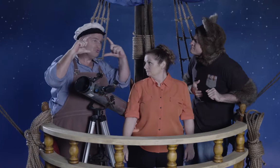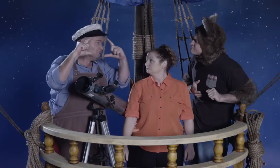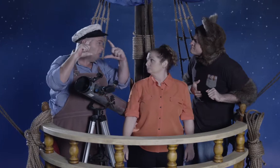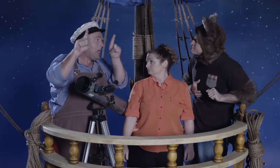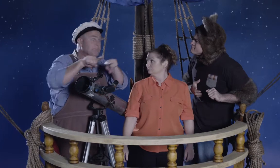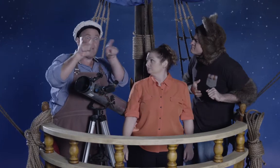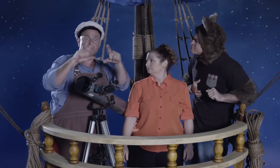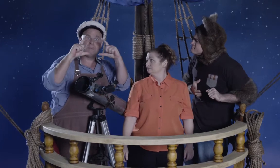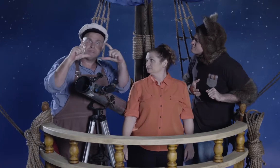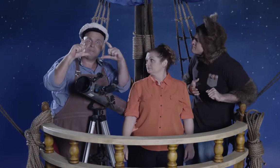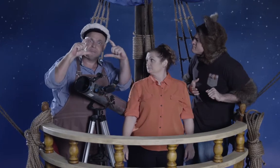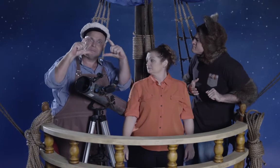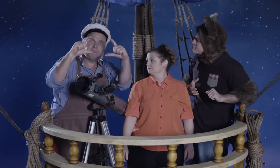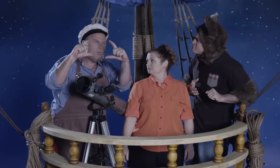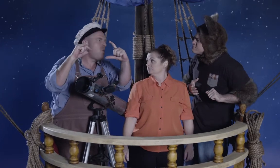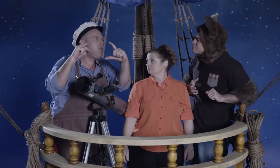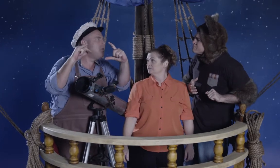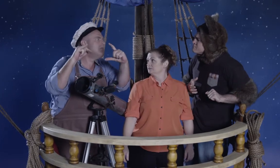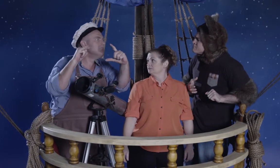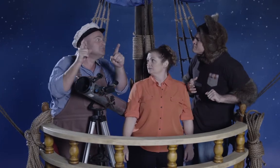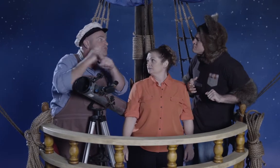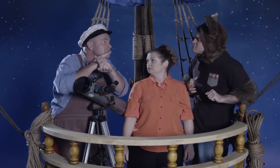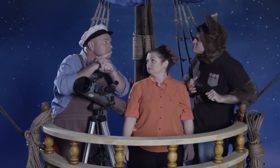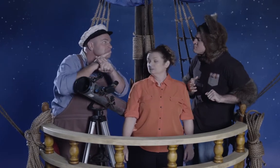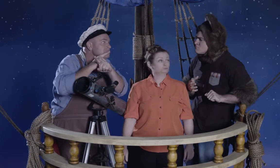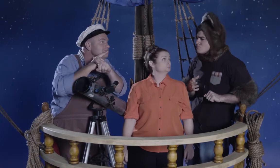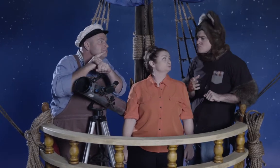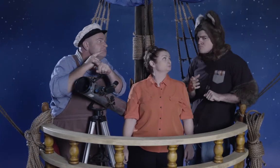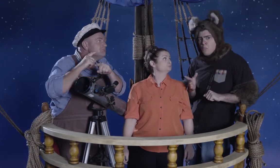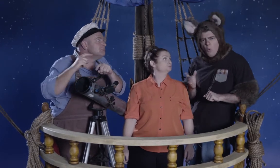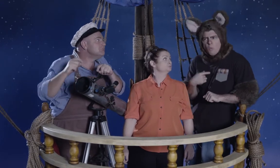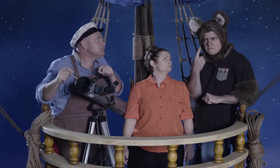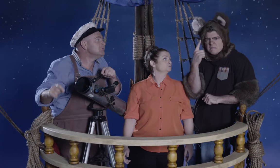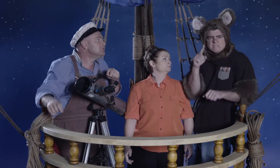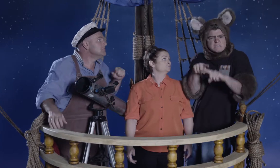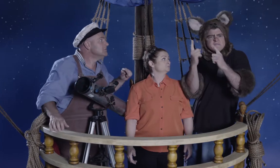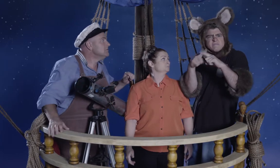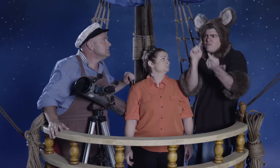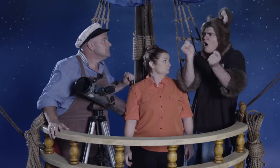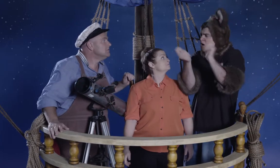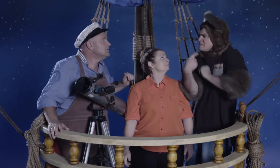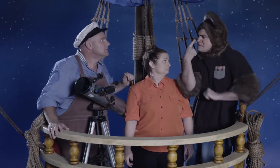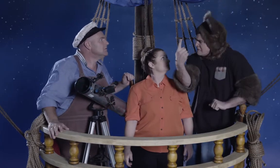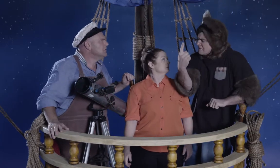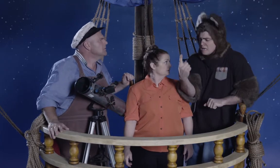Every night, does the moon change, or is it always the same? Hmm. No, the moon does change.